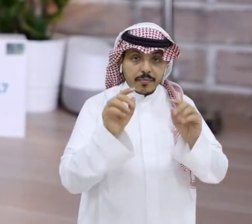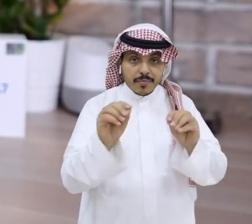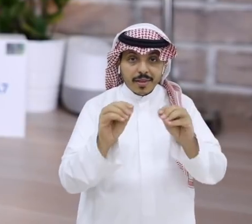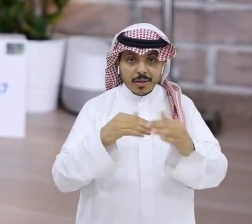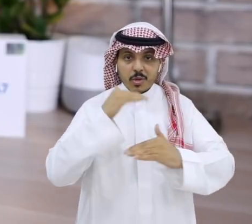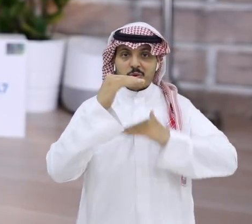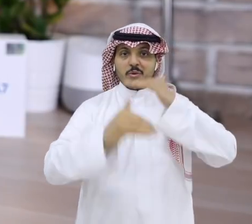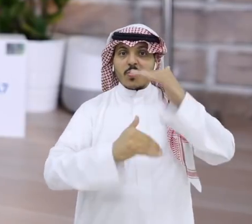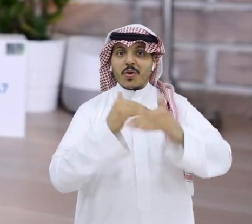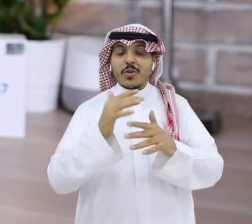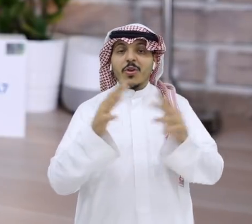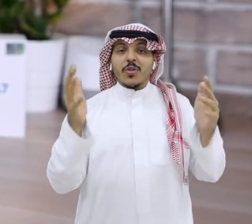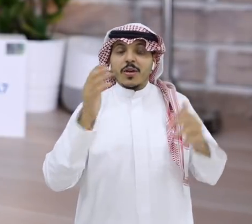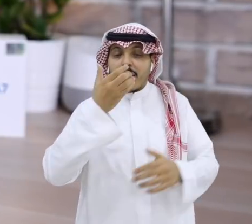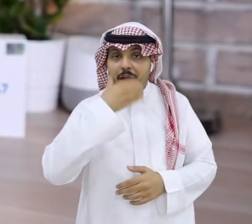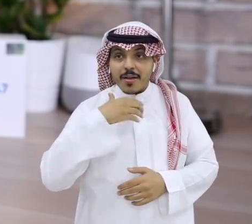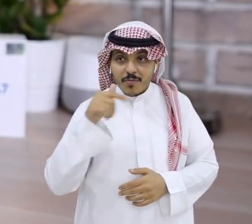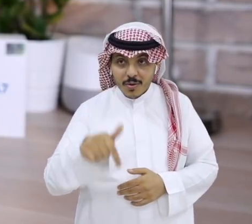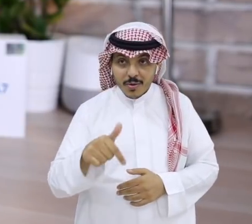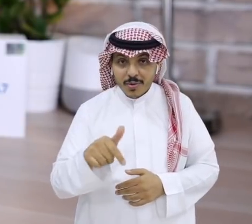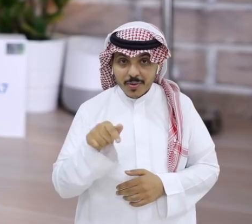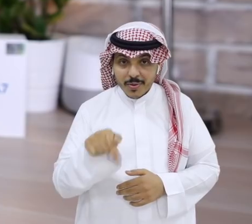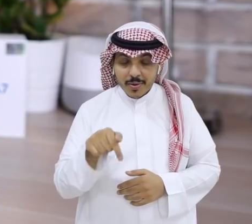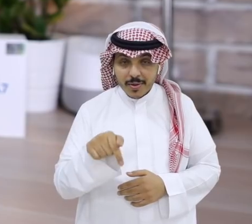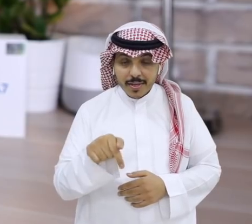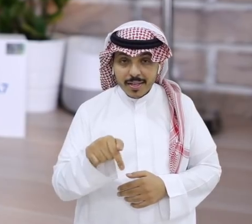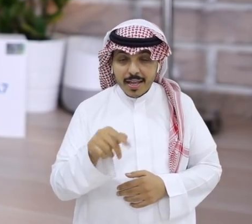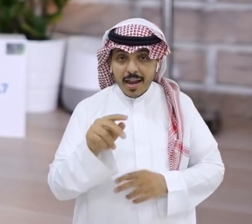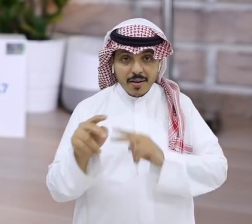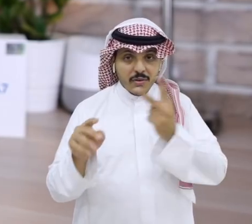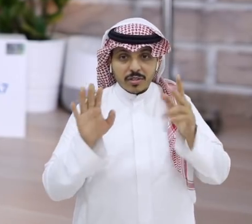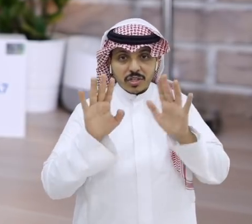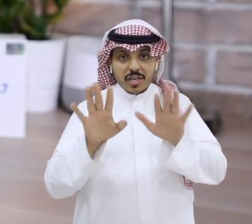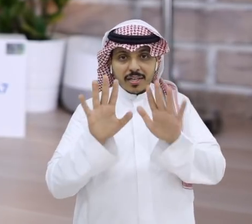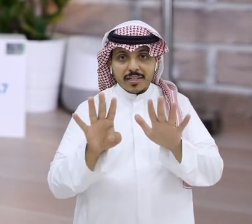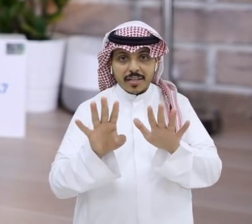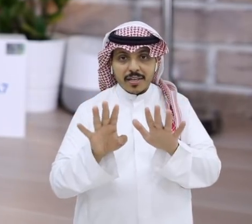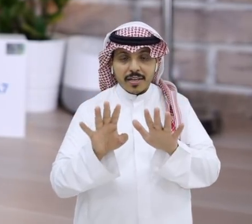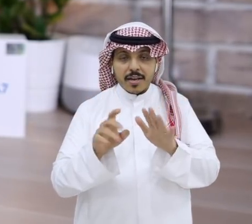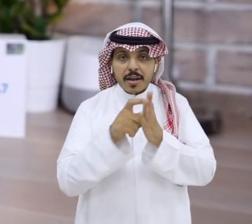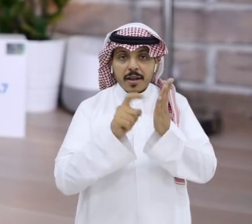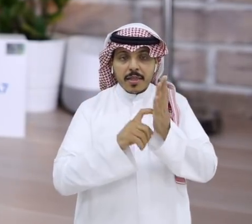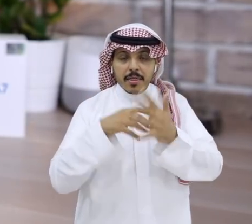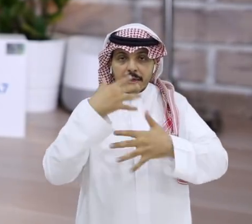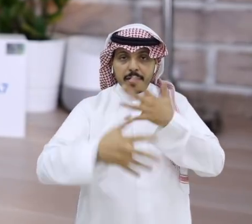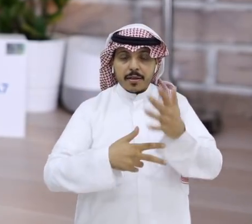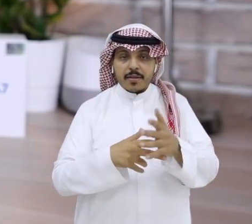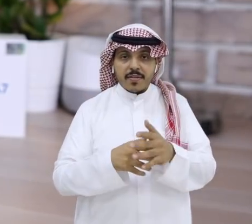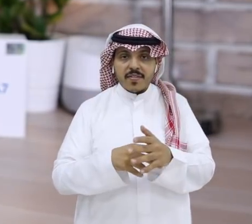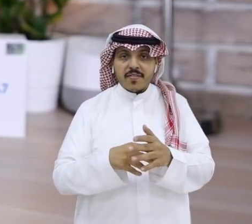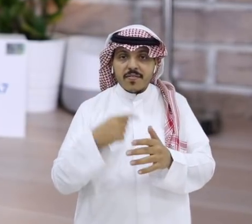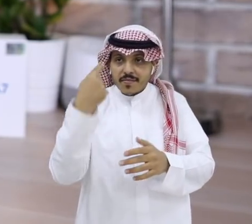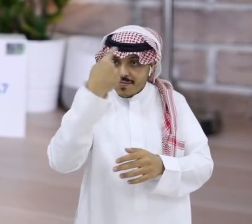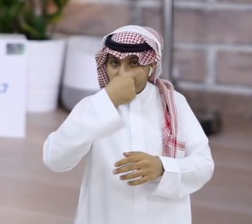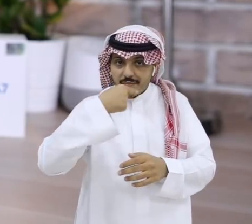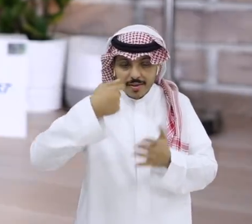With the developments in iPhone devices in 2019, it is expected that Face ID will be also updated.